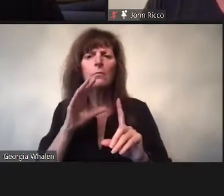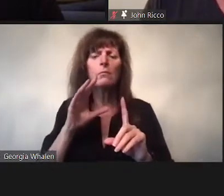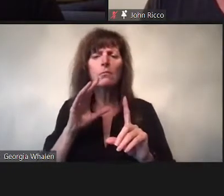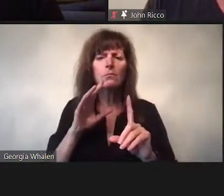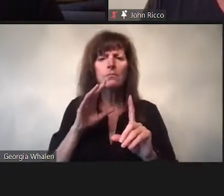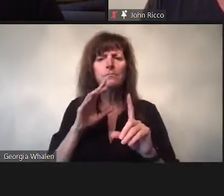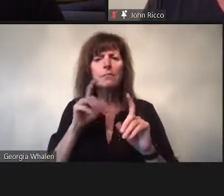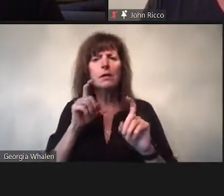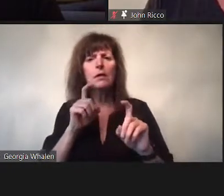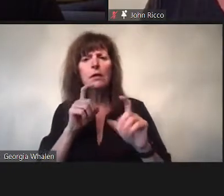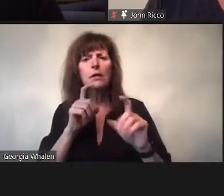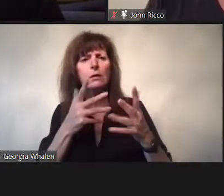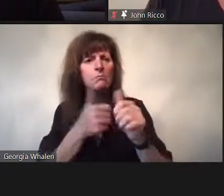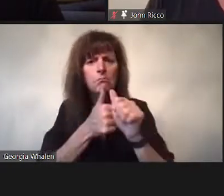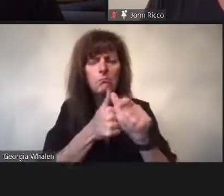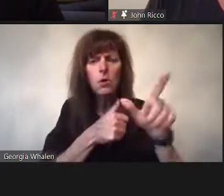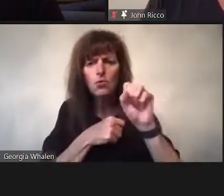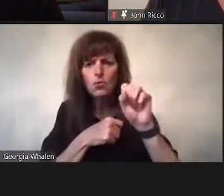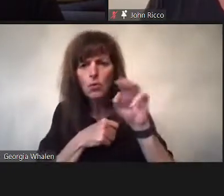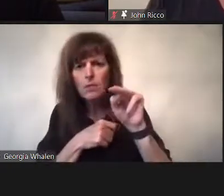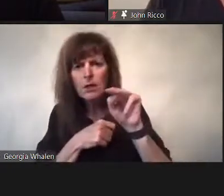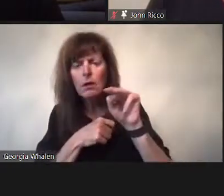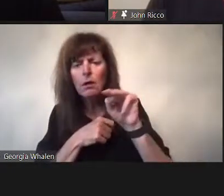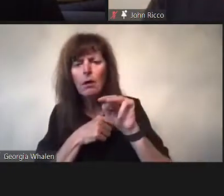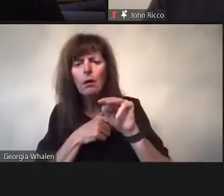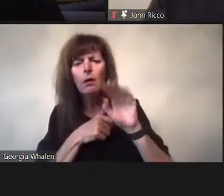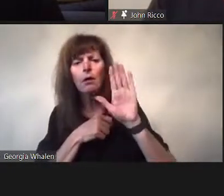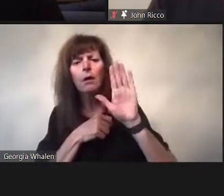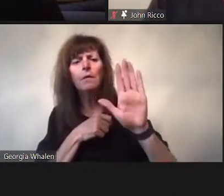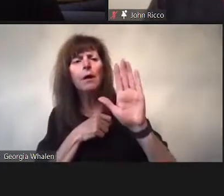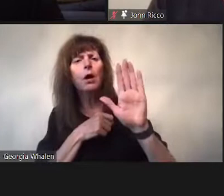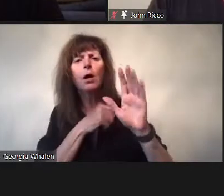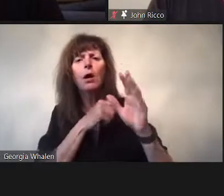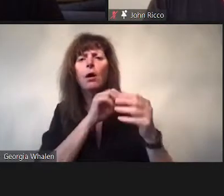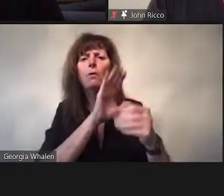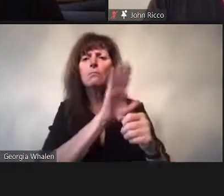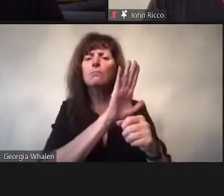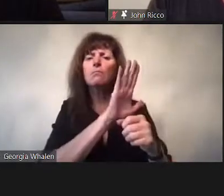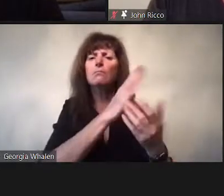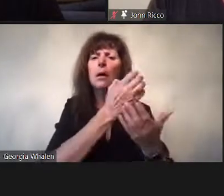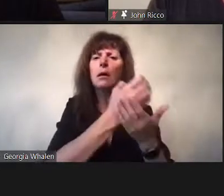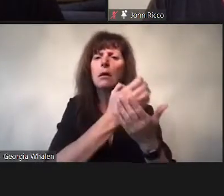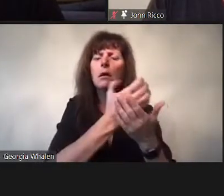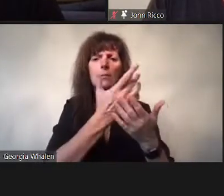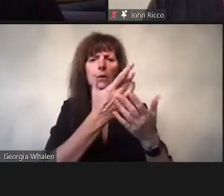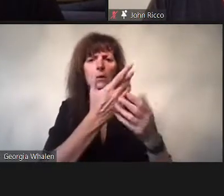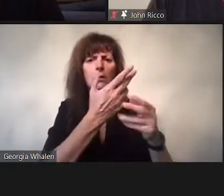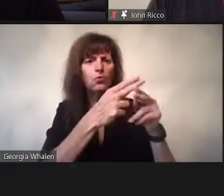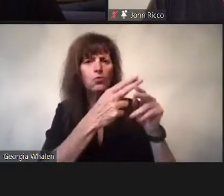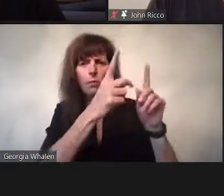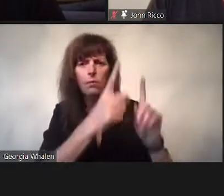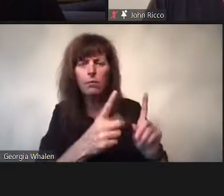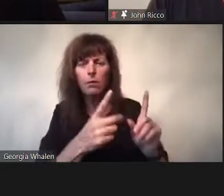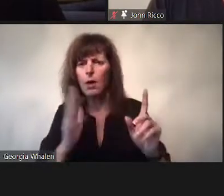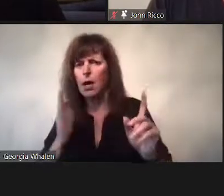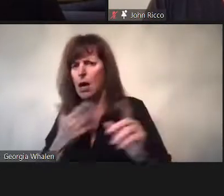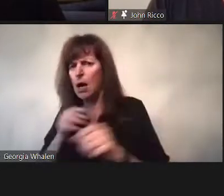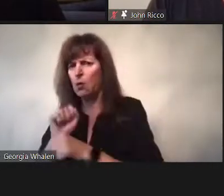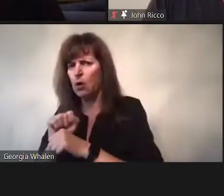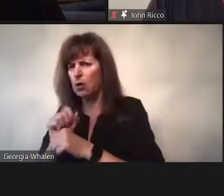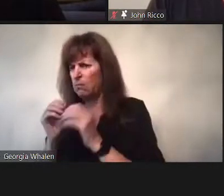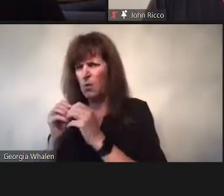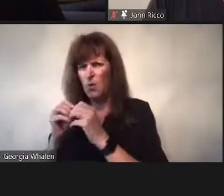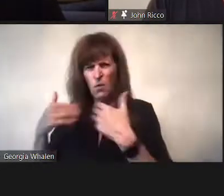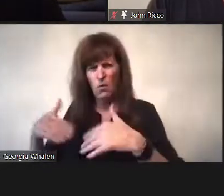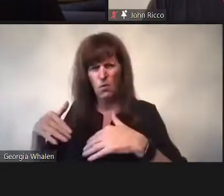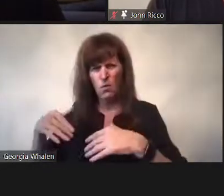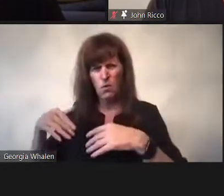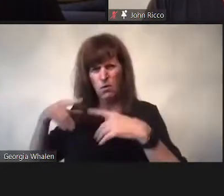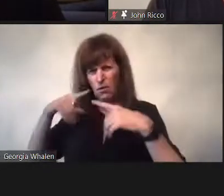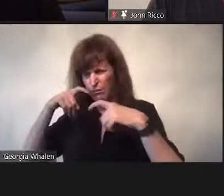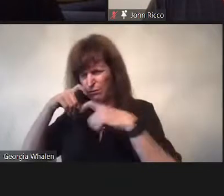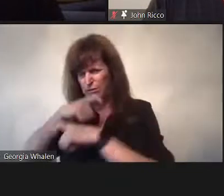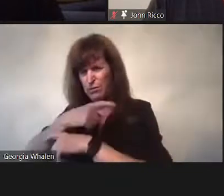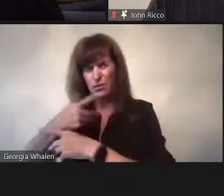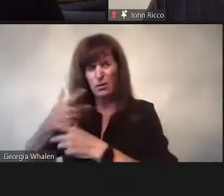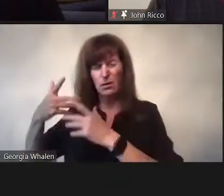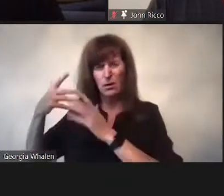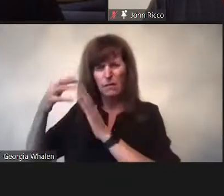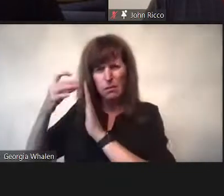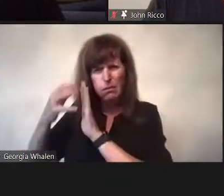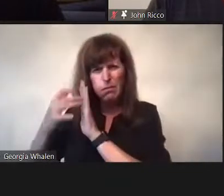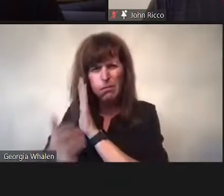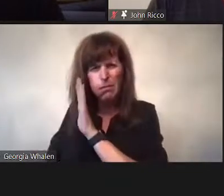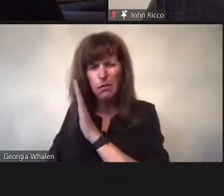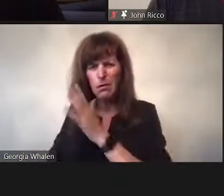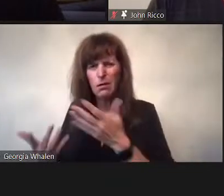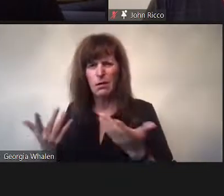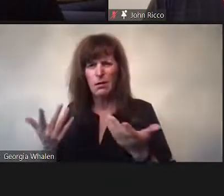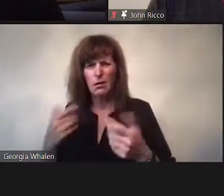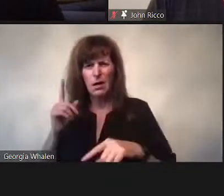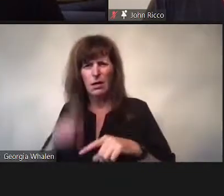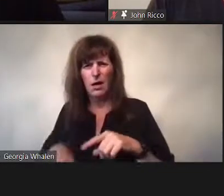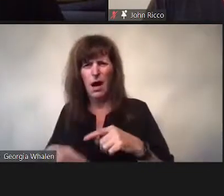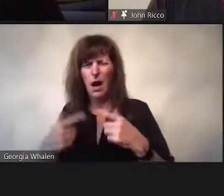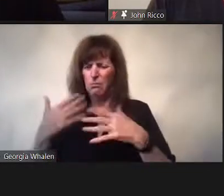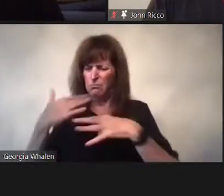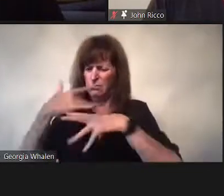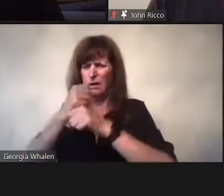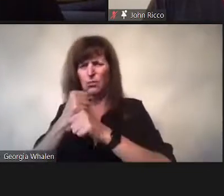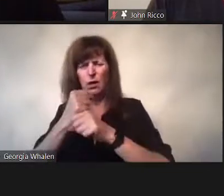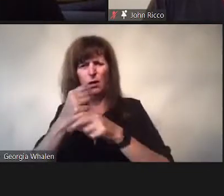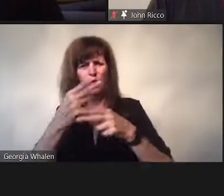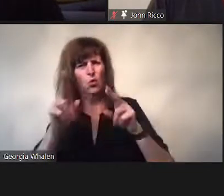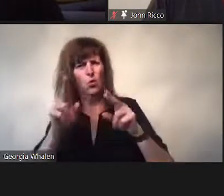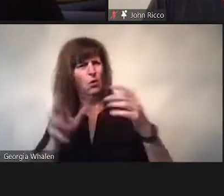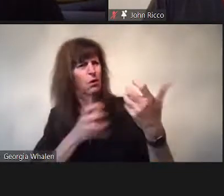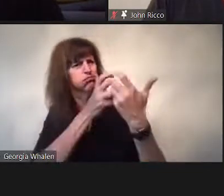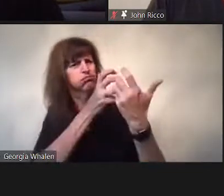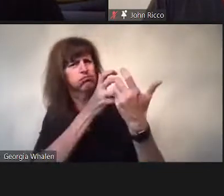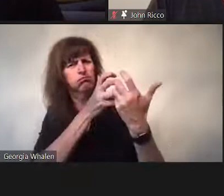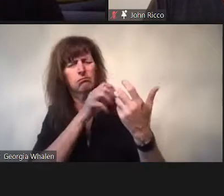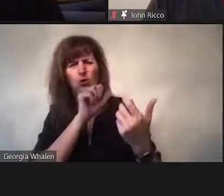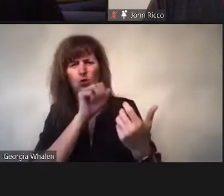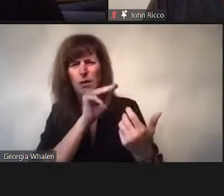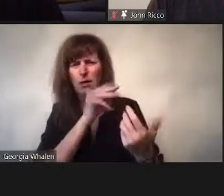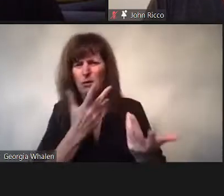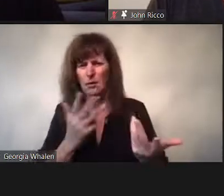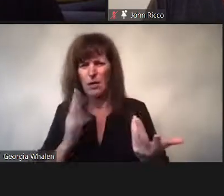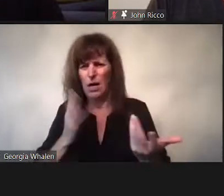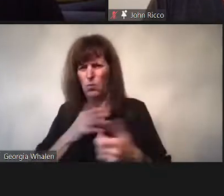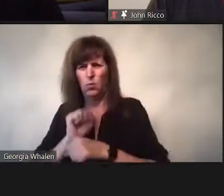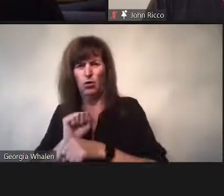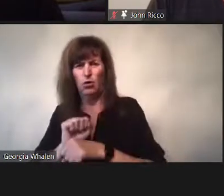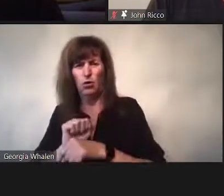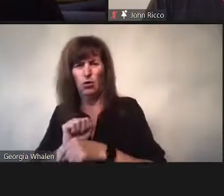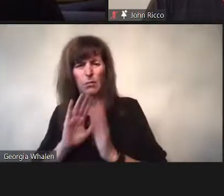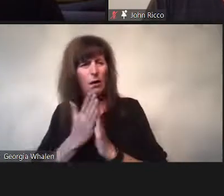At the same time there is this much more I would say, a firm need for firm outcomes and arguments where complexity becomes effaced.